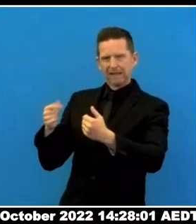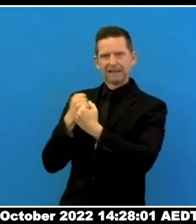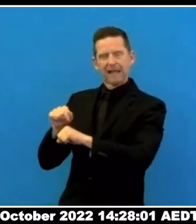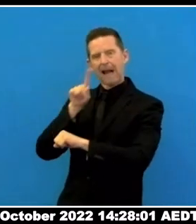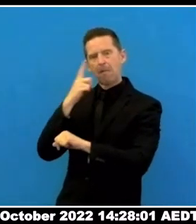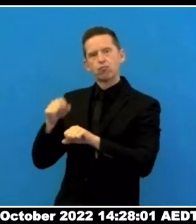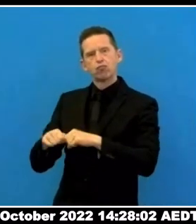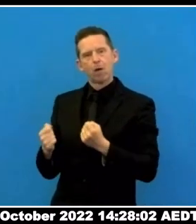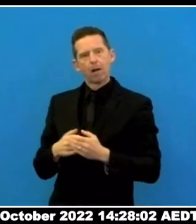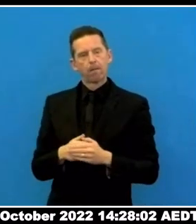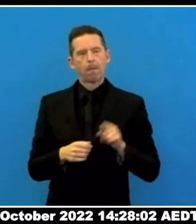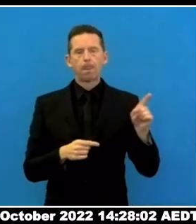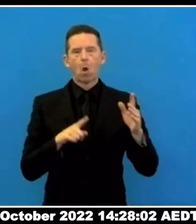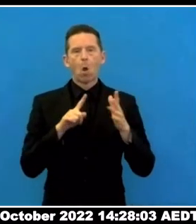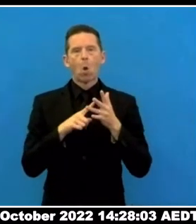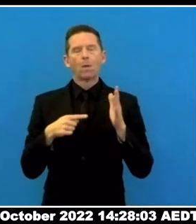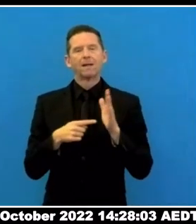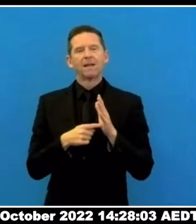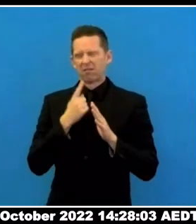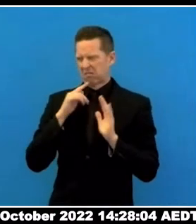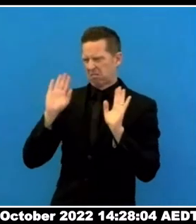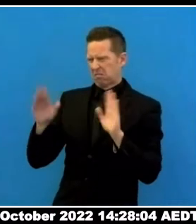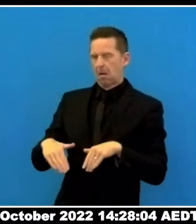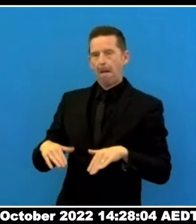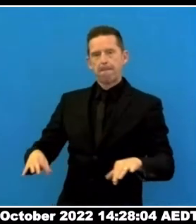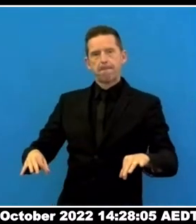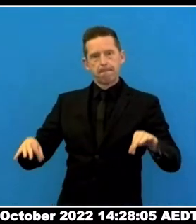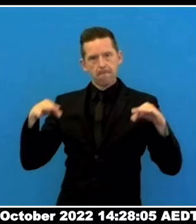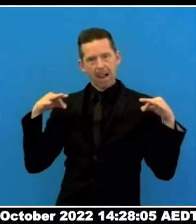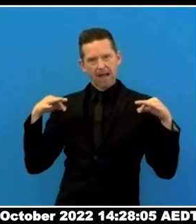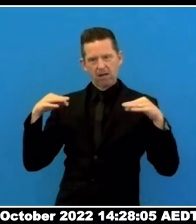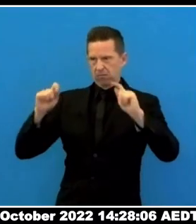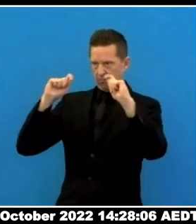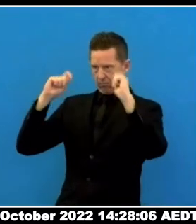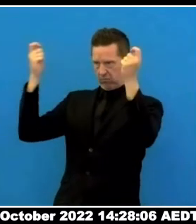The OT said I should just hang a blanket on the front of her wardrobe.